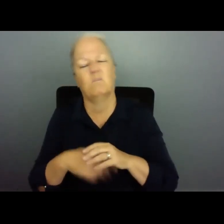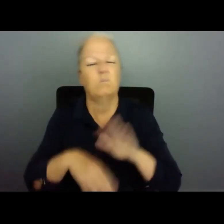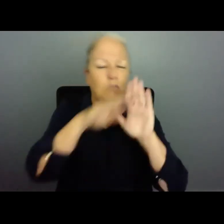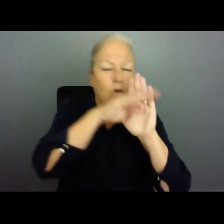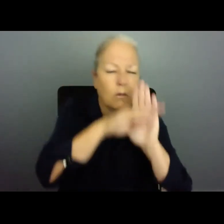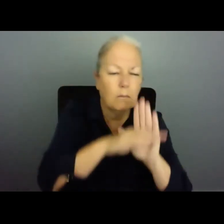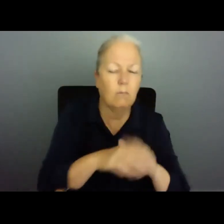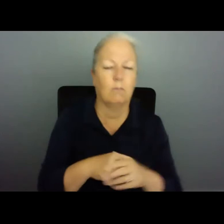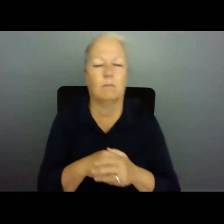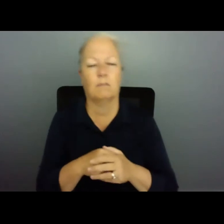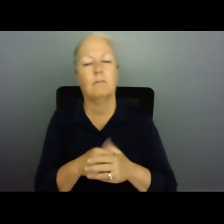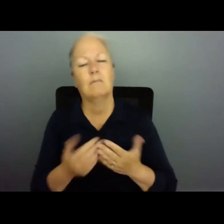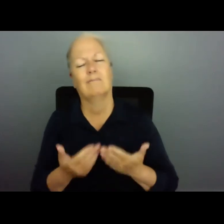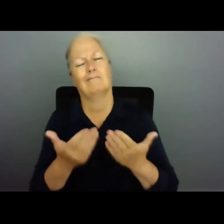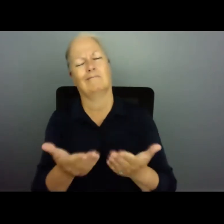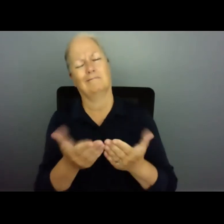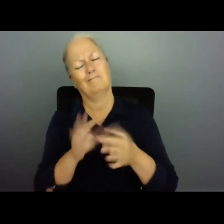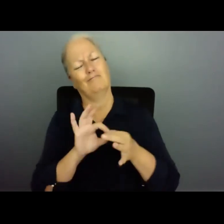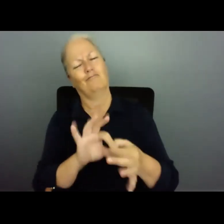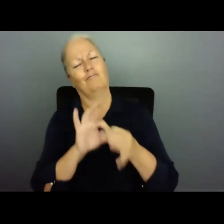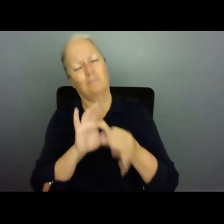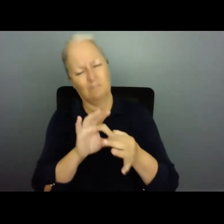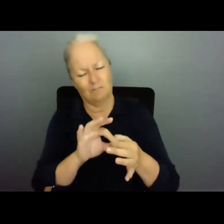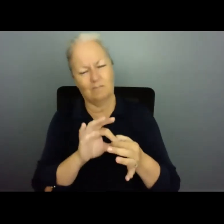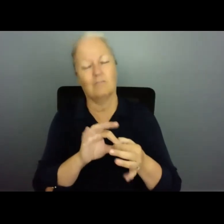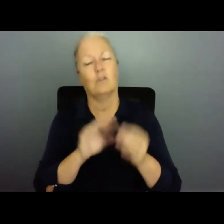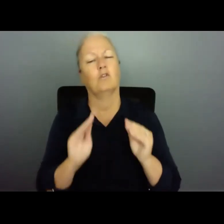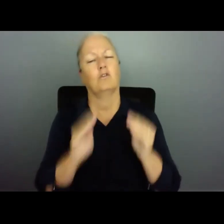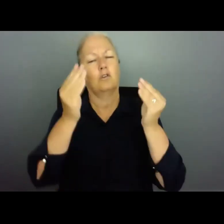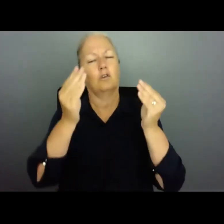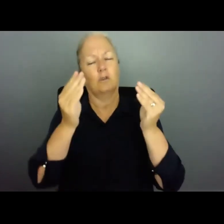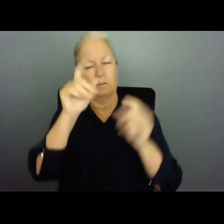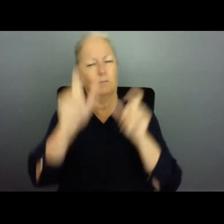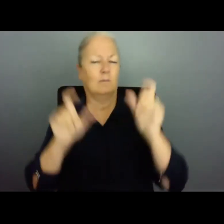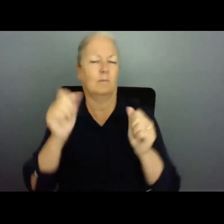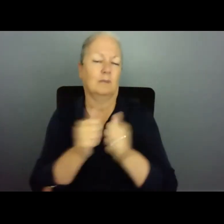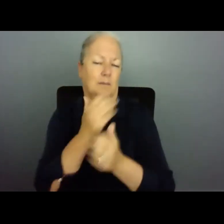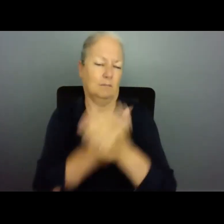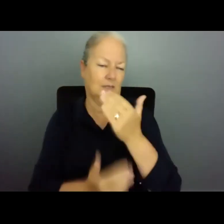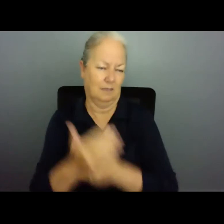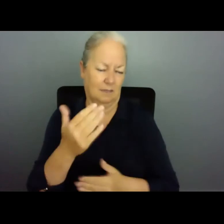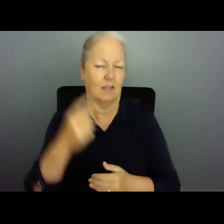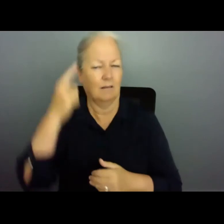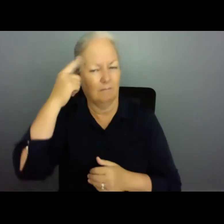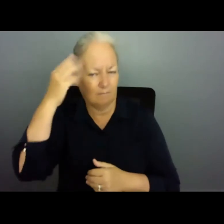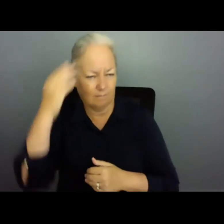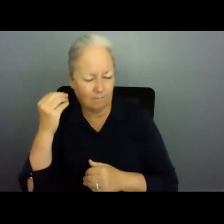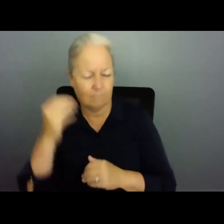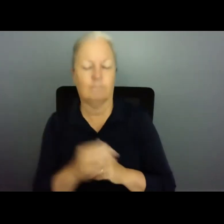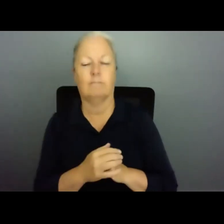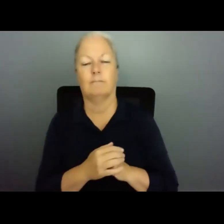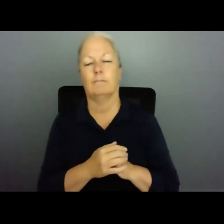with intellectual disabilities our youth leaders will and without intellectual disabilities